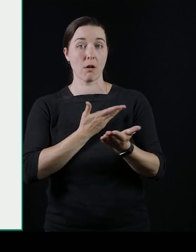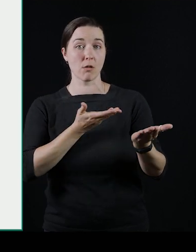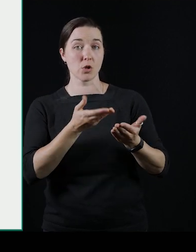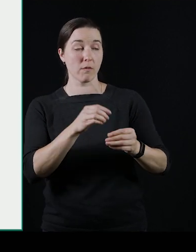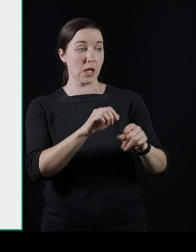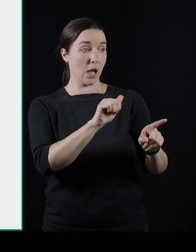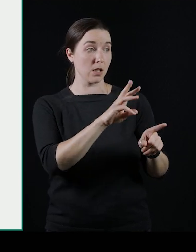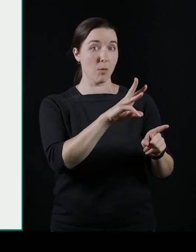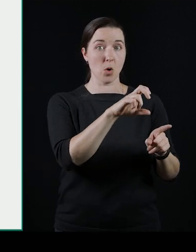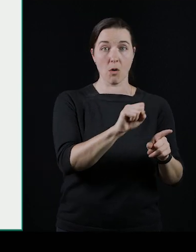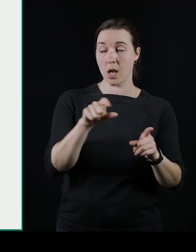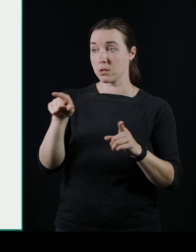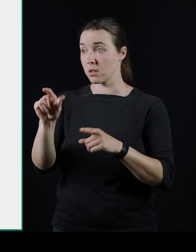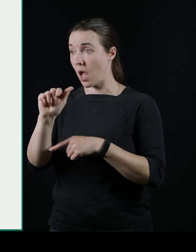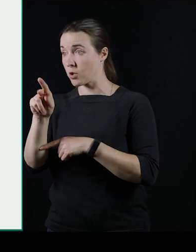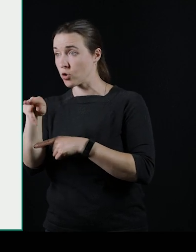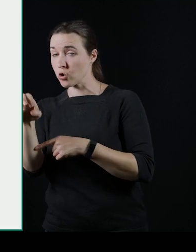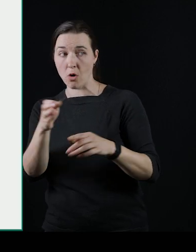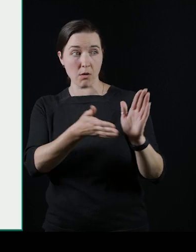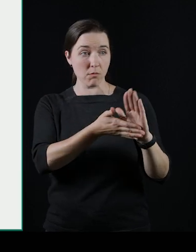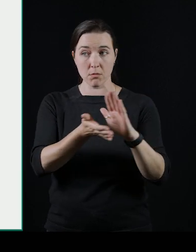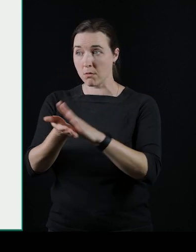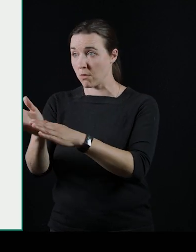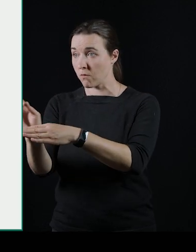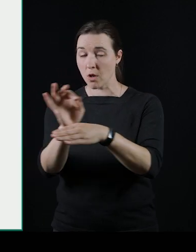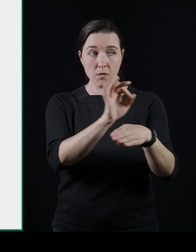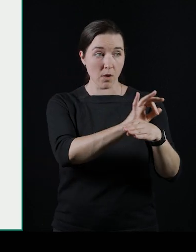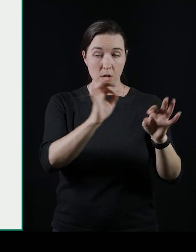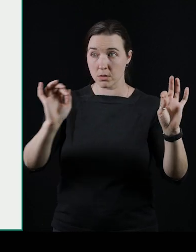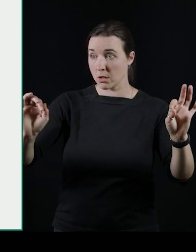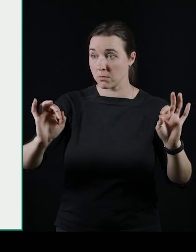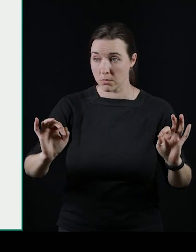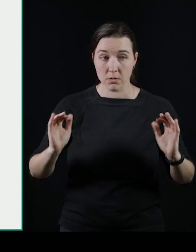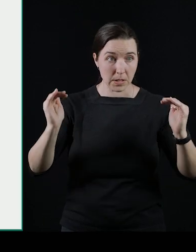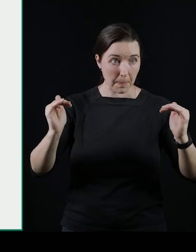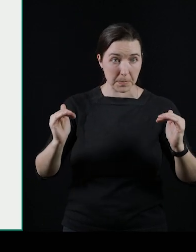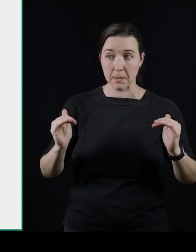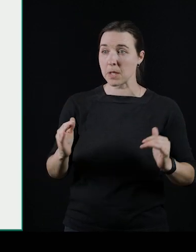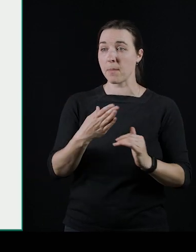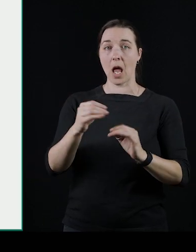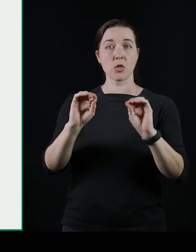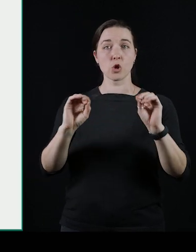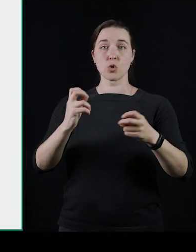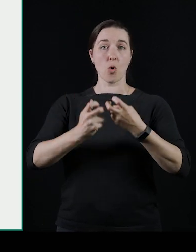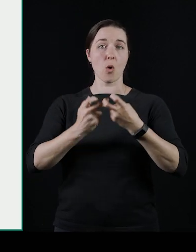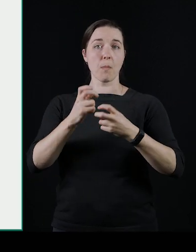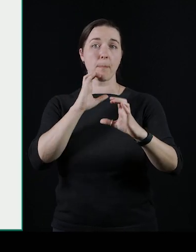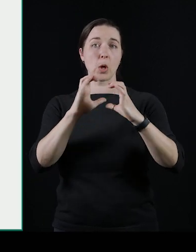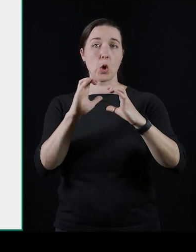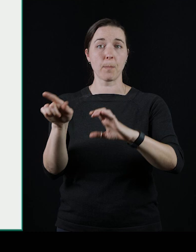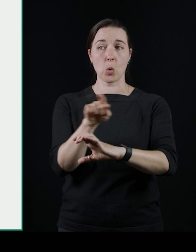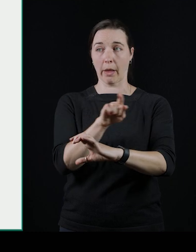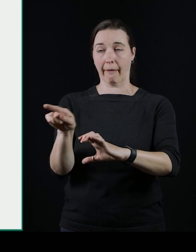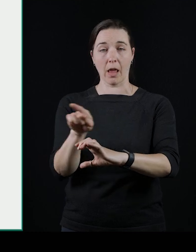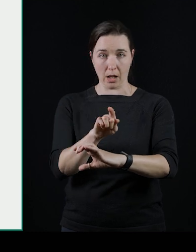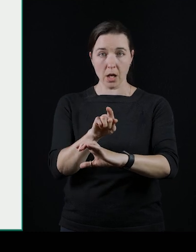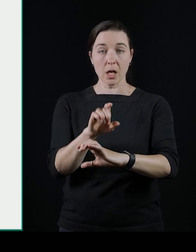and Azure were functionally the same and there were no areas communicating between the Azure services and the databases.